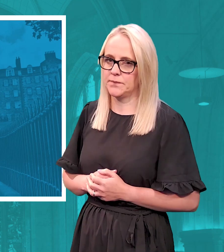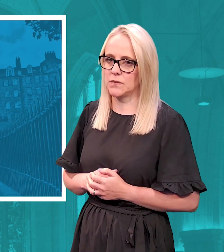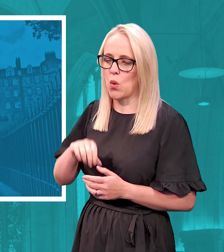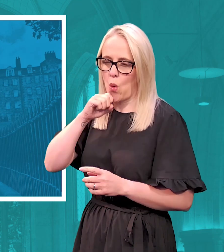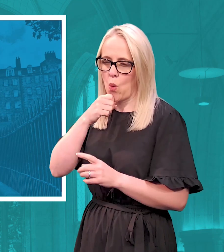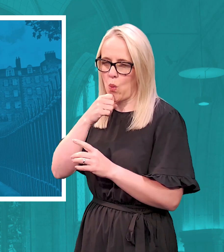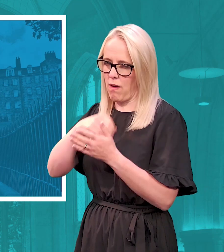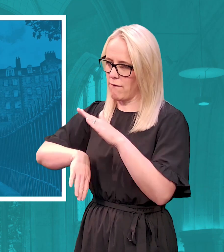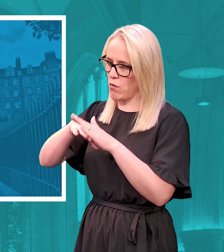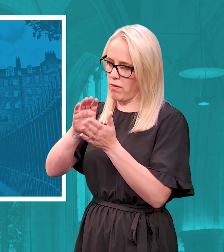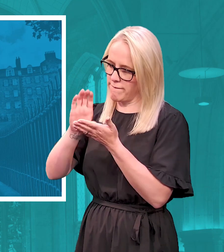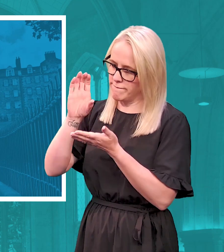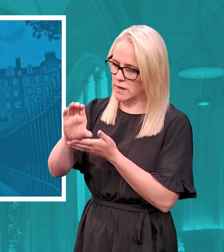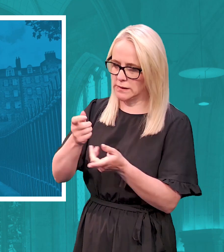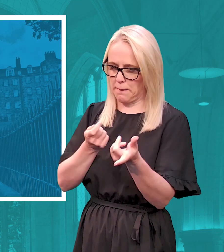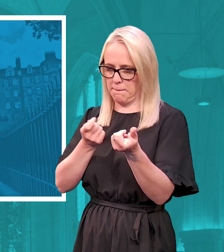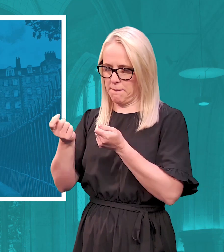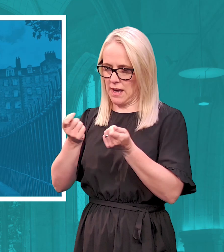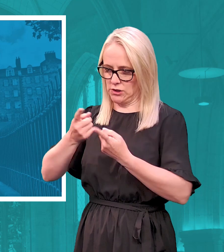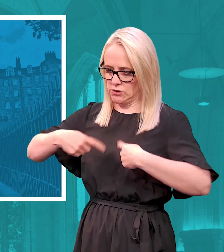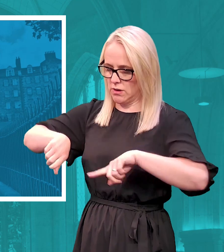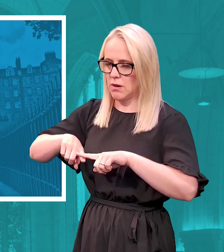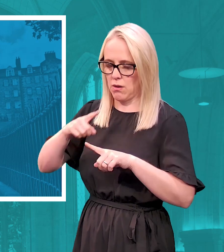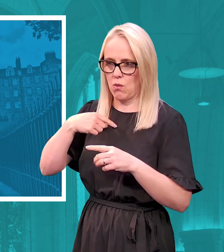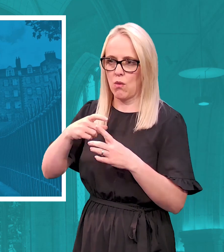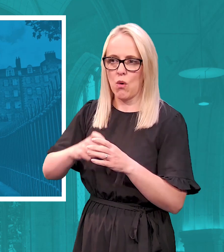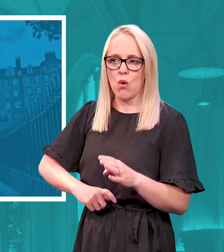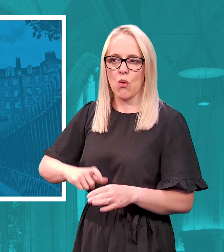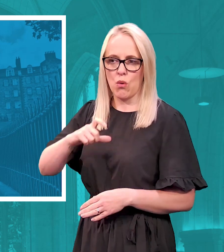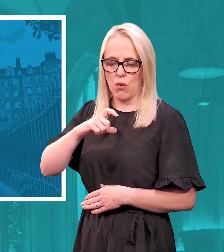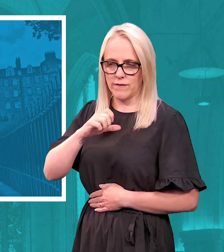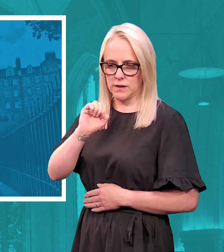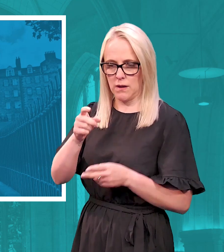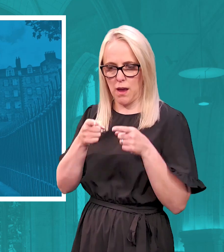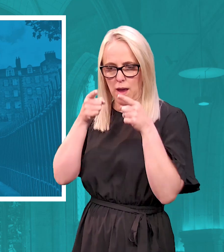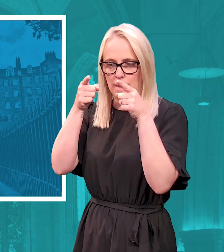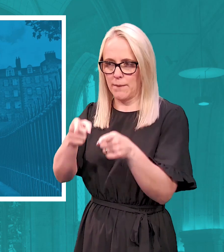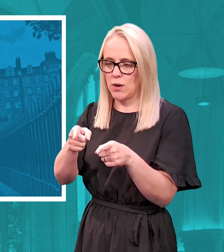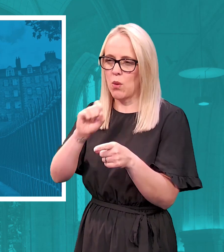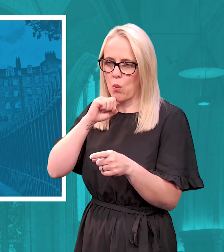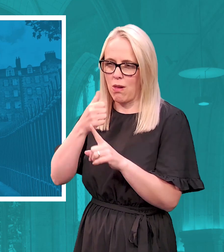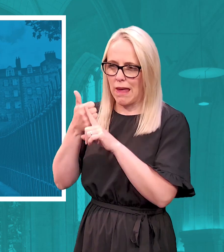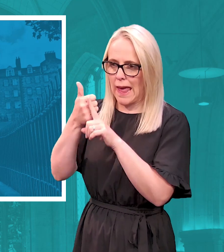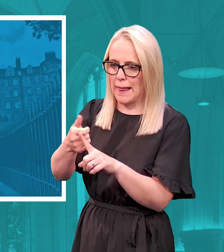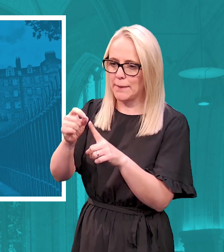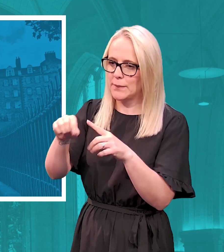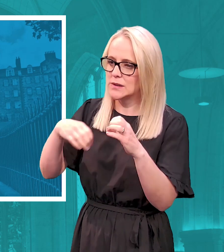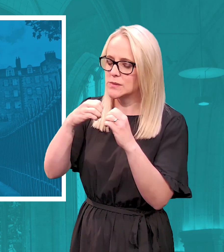We are confident that his appointment will really help the Presbyteries with both planning and supporting congregations.